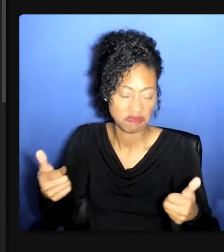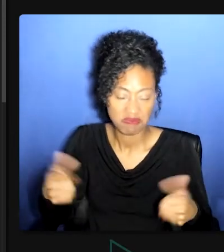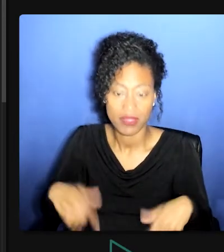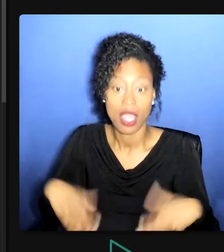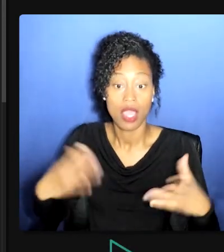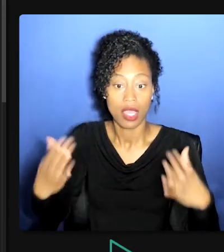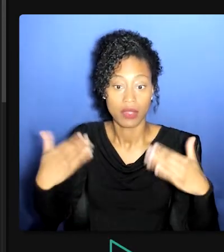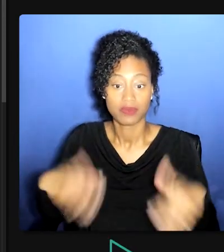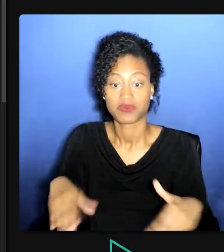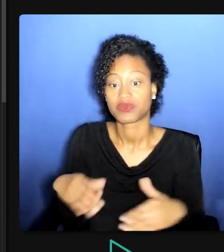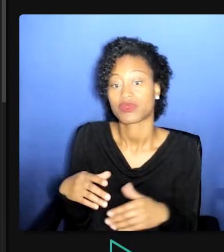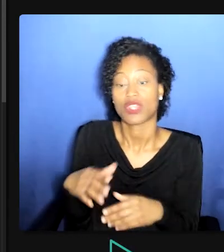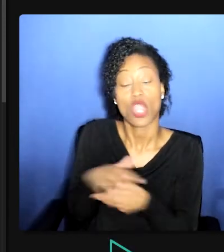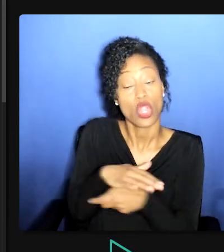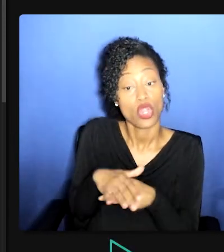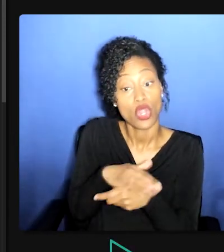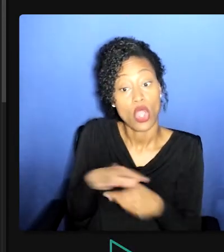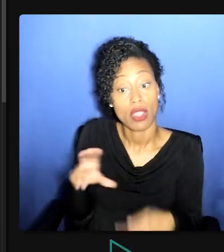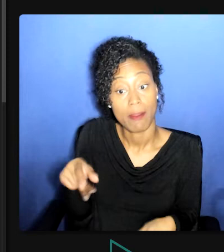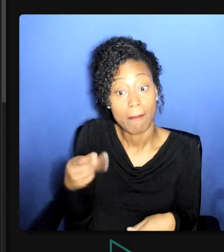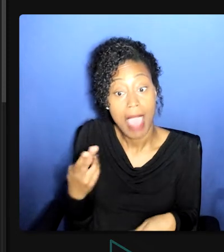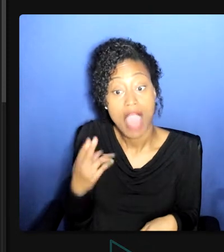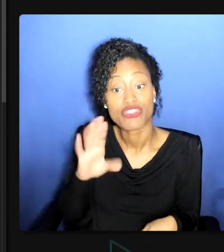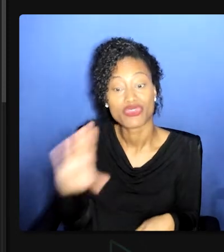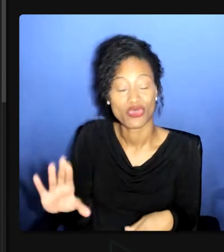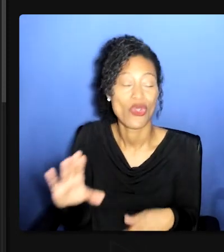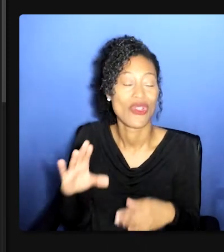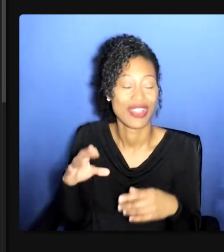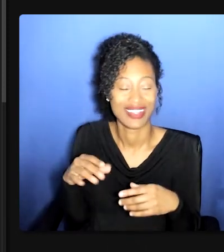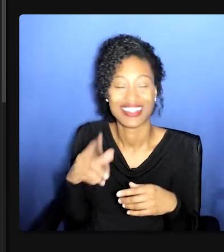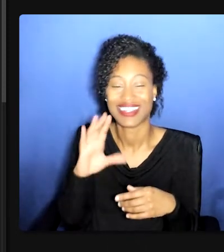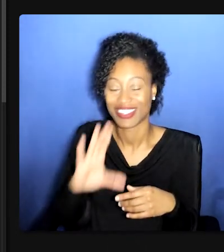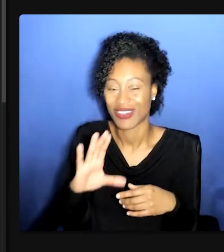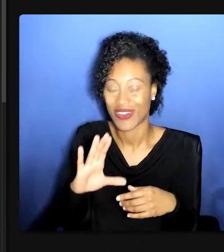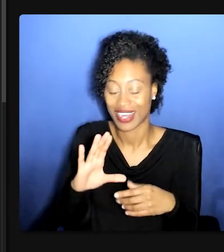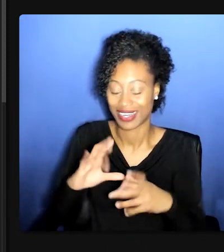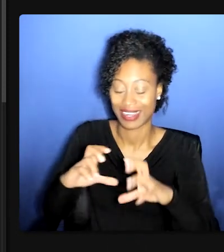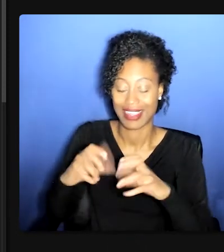This is the local file path where your game assets are located.